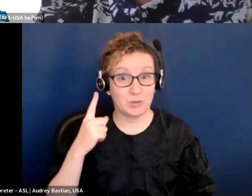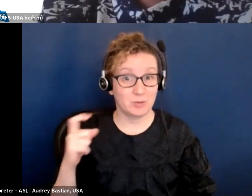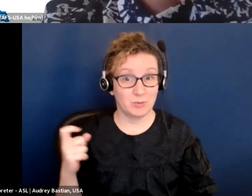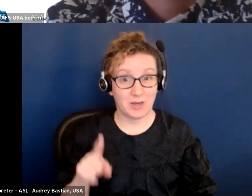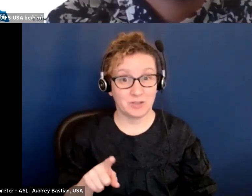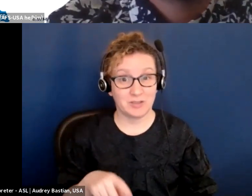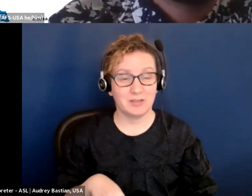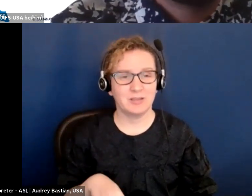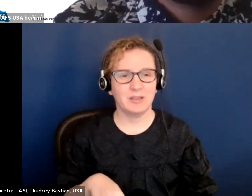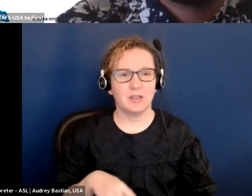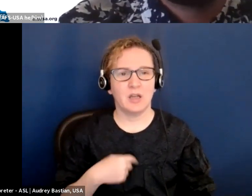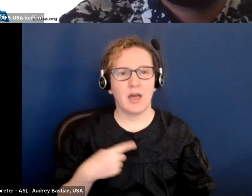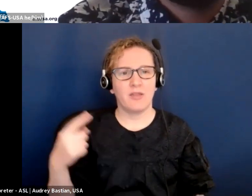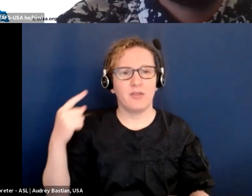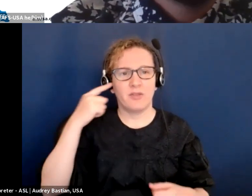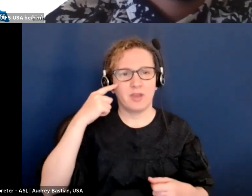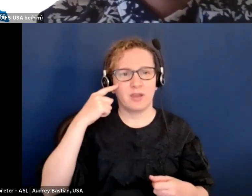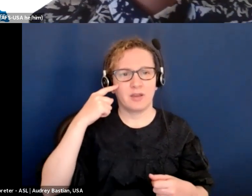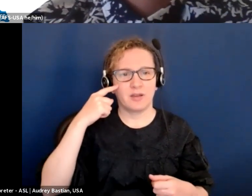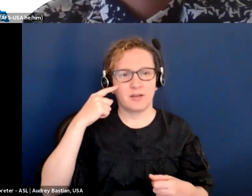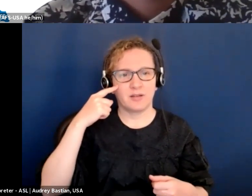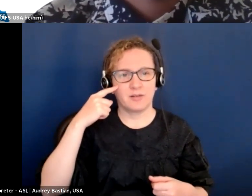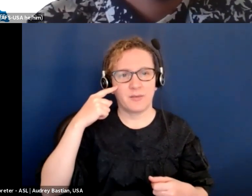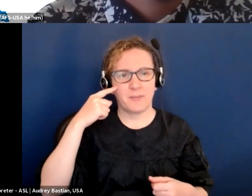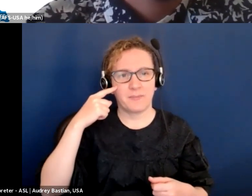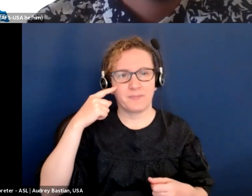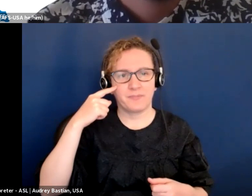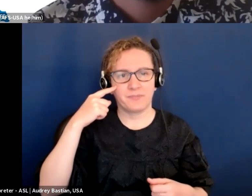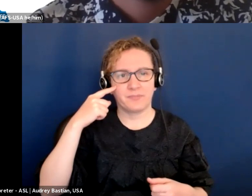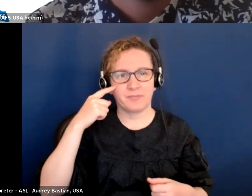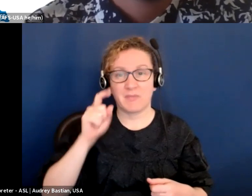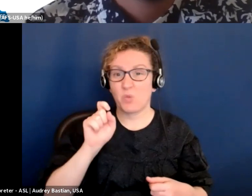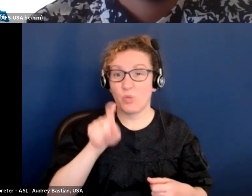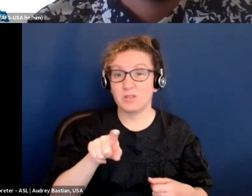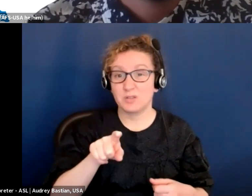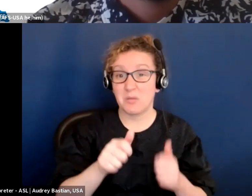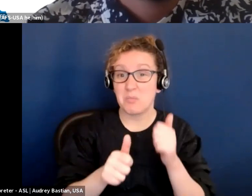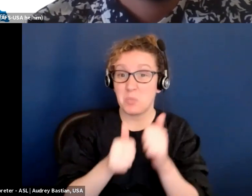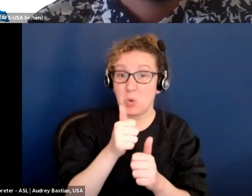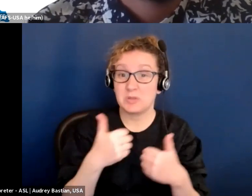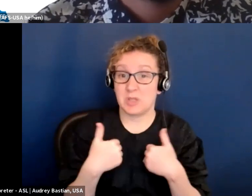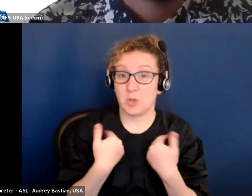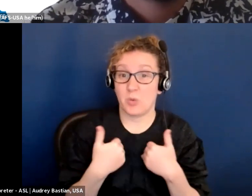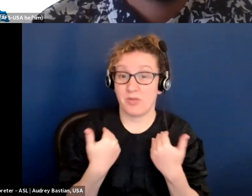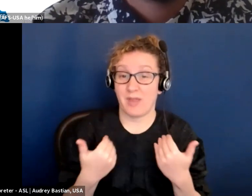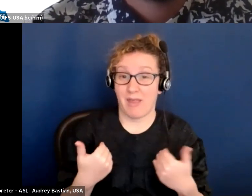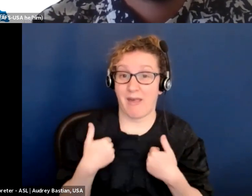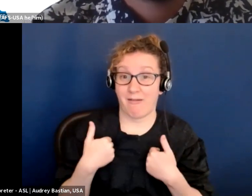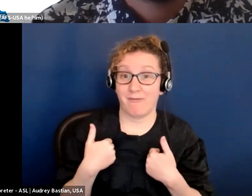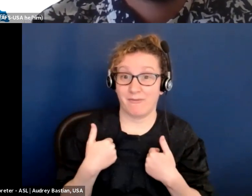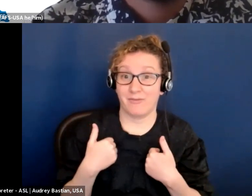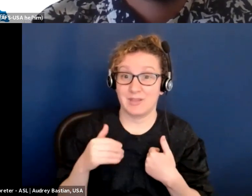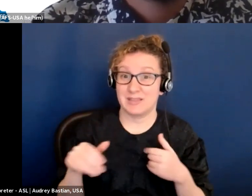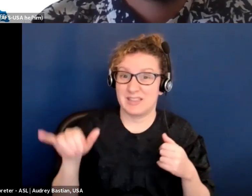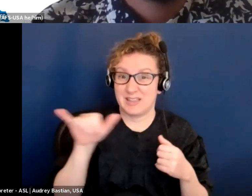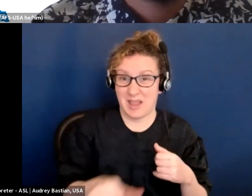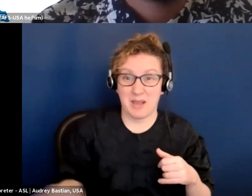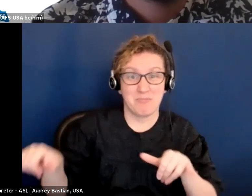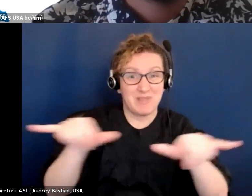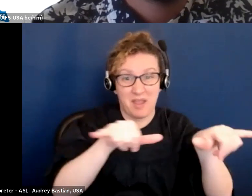I think it is a question that most of our youth have before they join the programs is